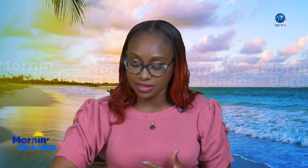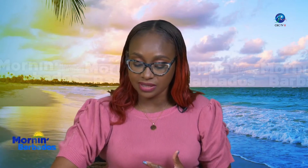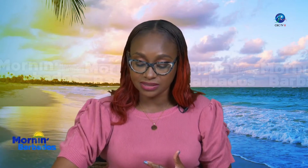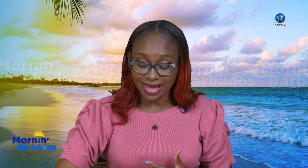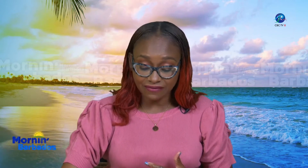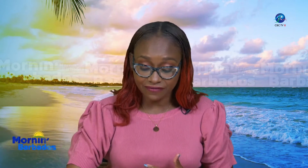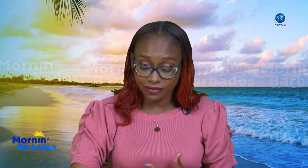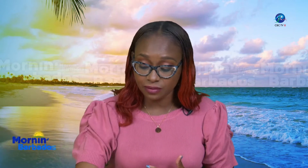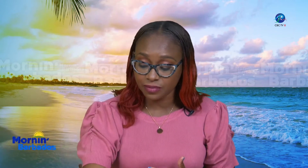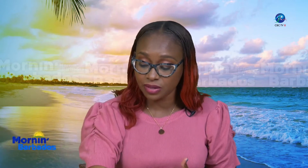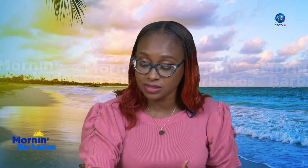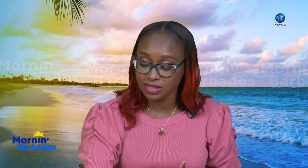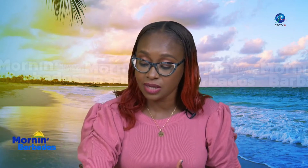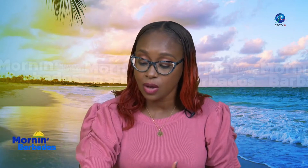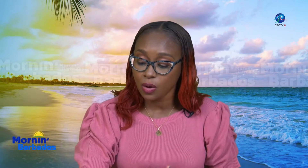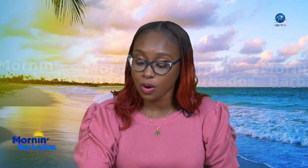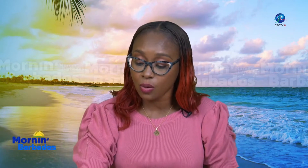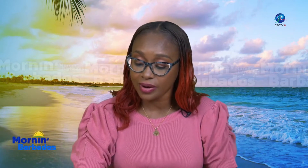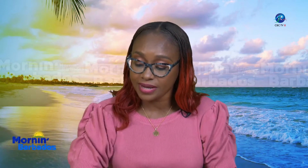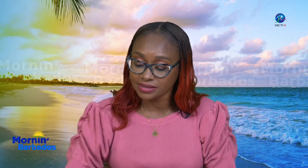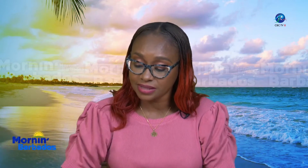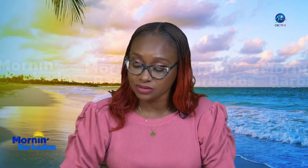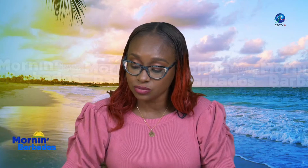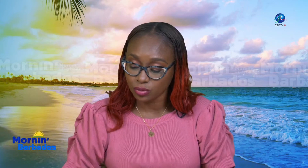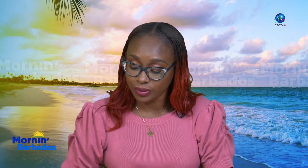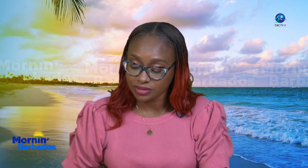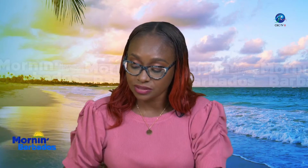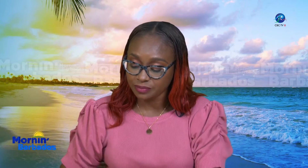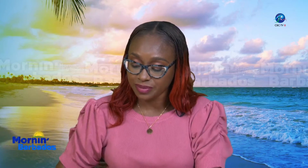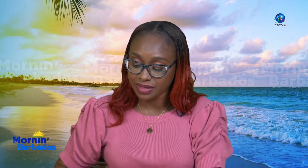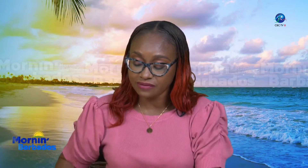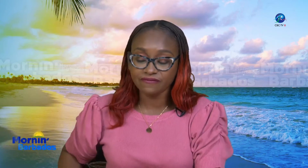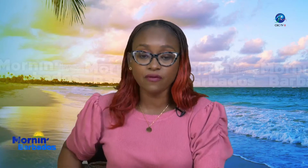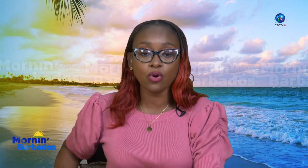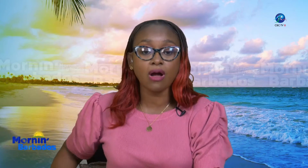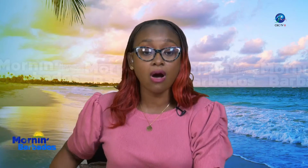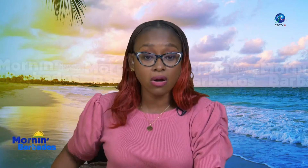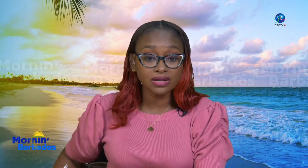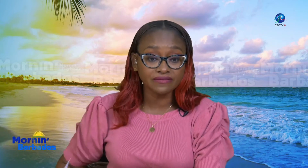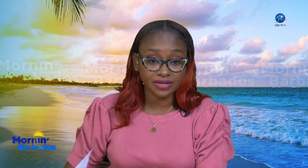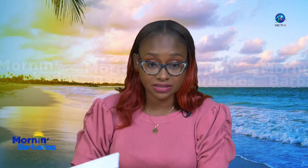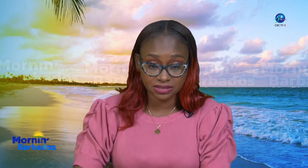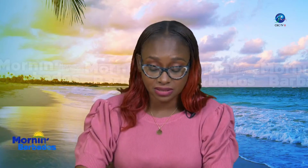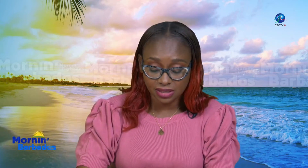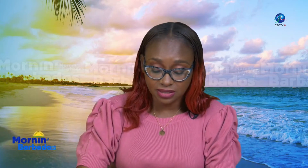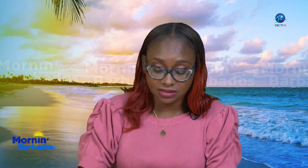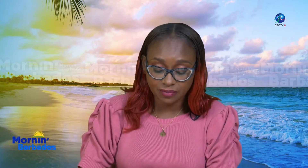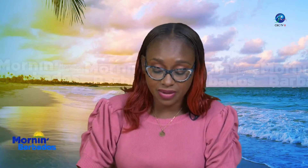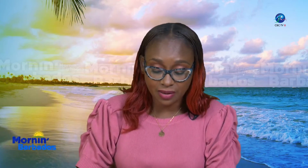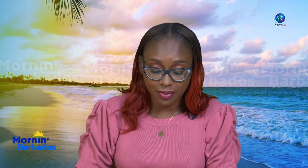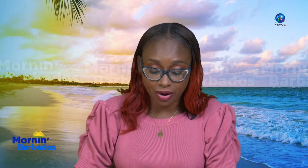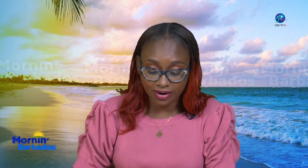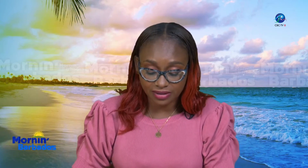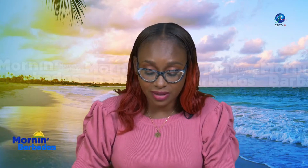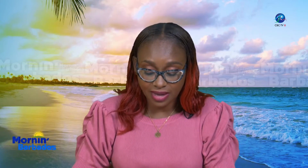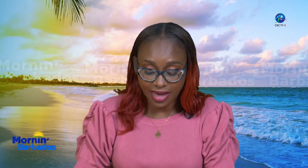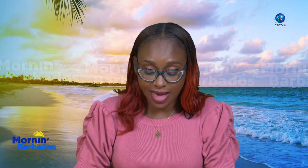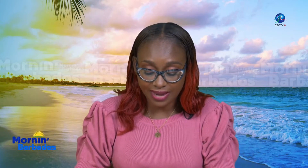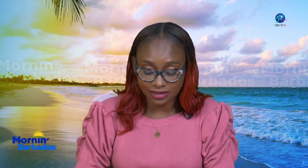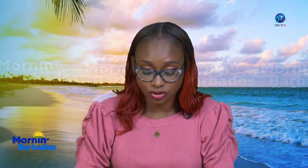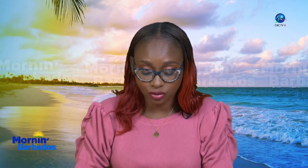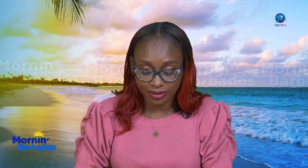the deaf community or is it going to be for all of us to be a part and enjoy